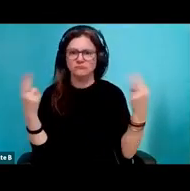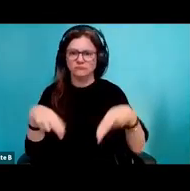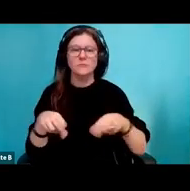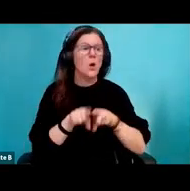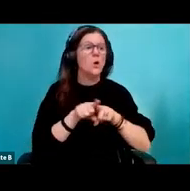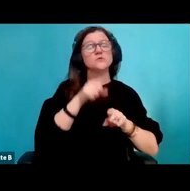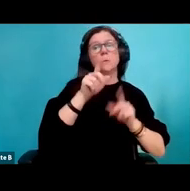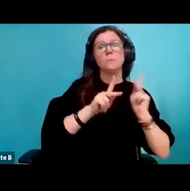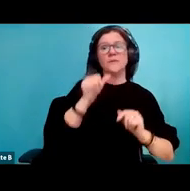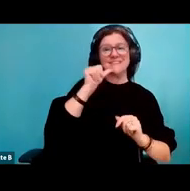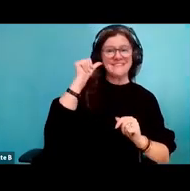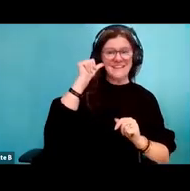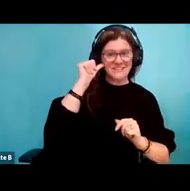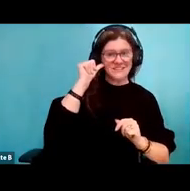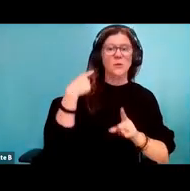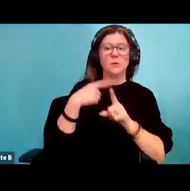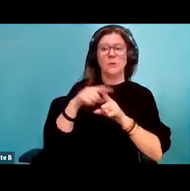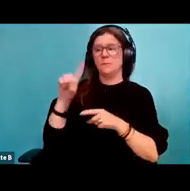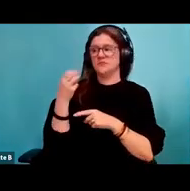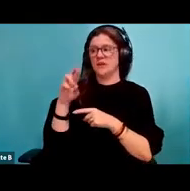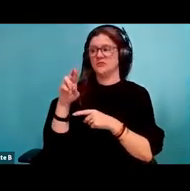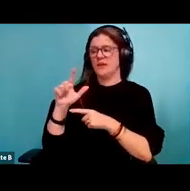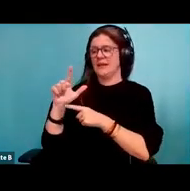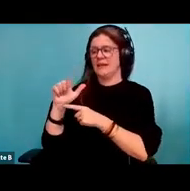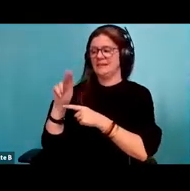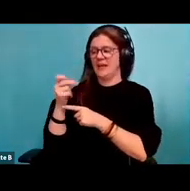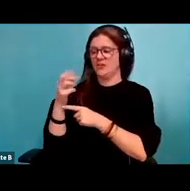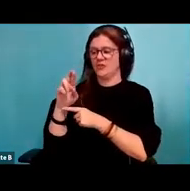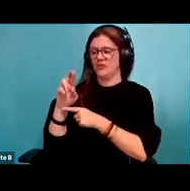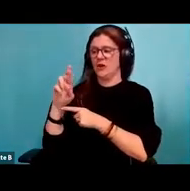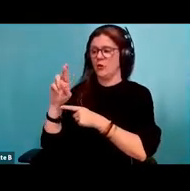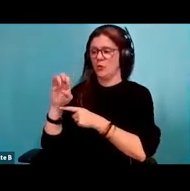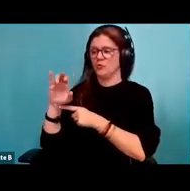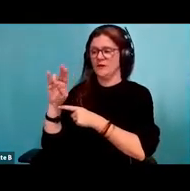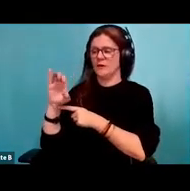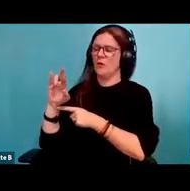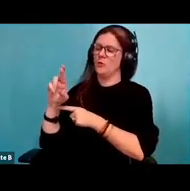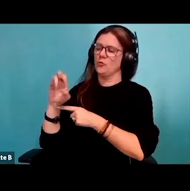and also to NIDILRR staff Dr. Amanda Reichard, who as you just heard in her opening and from